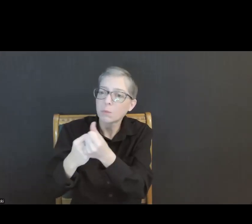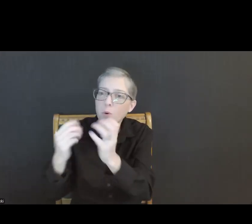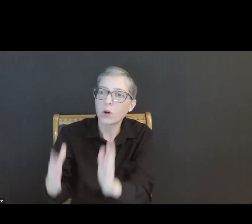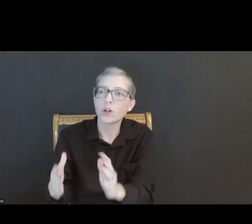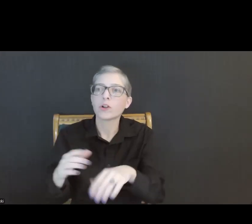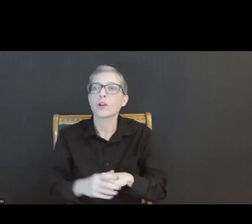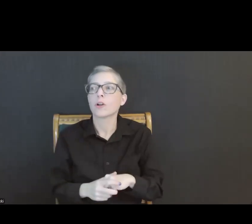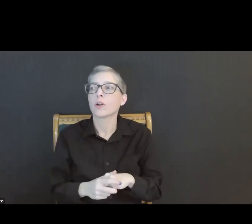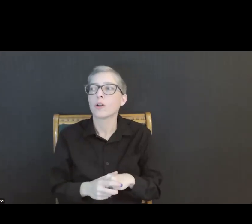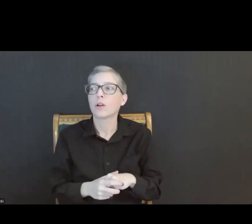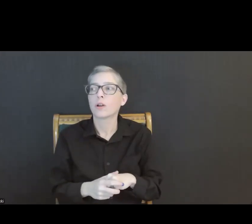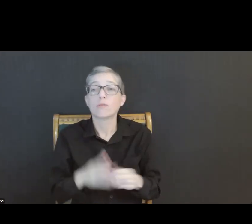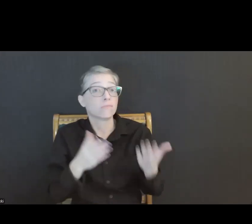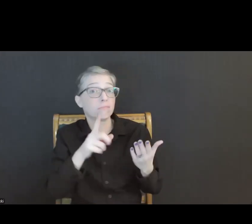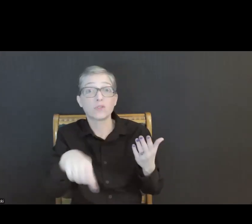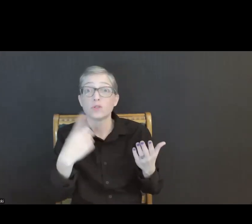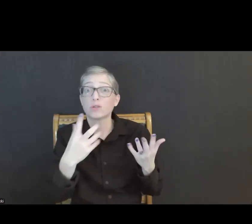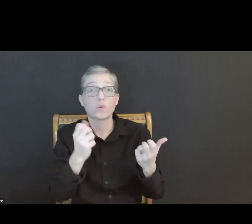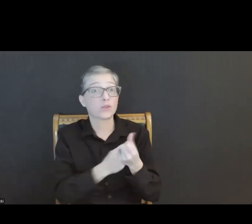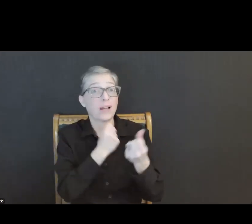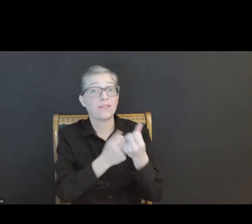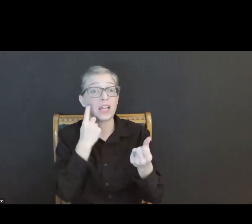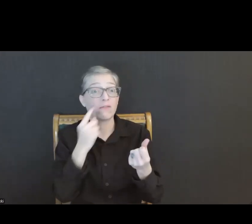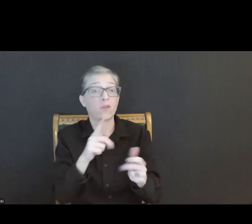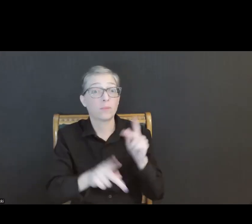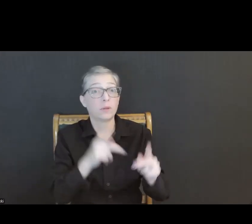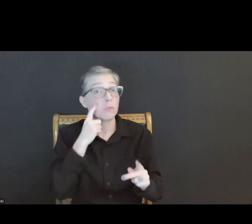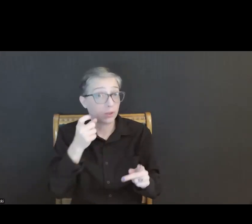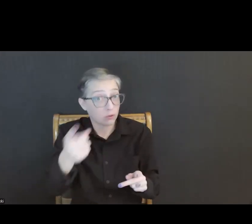just want to be an advocate for people because you've lived through things and you found the